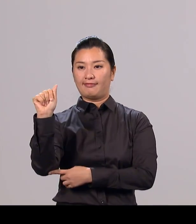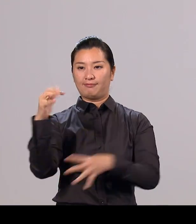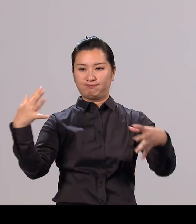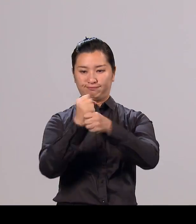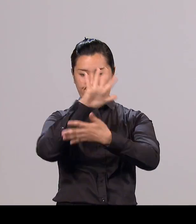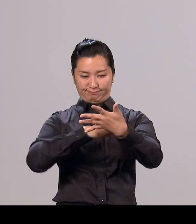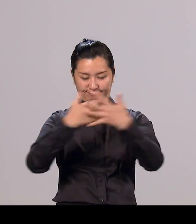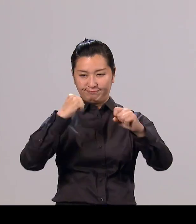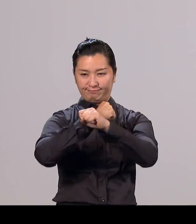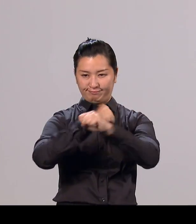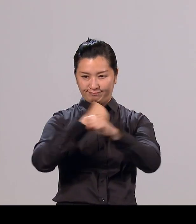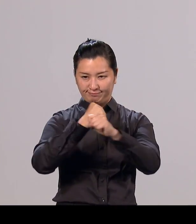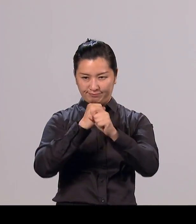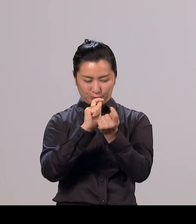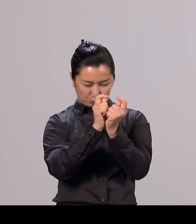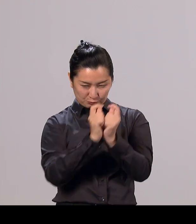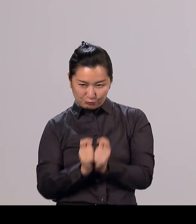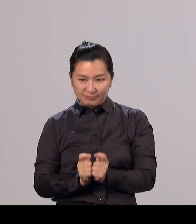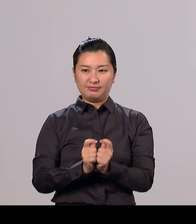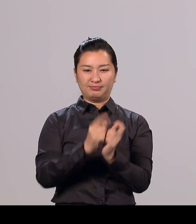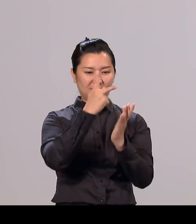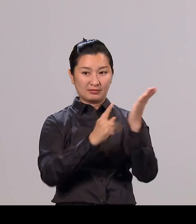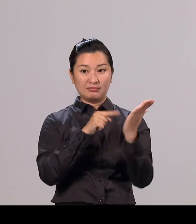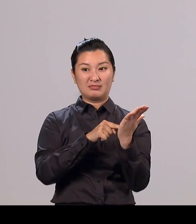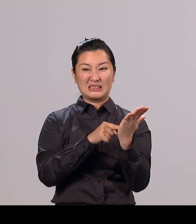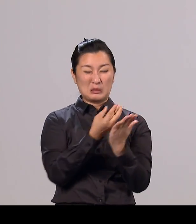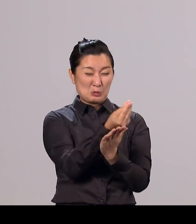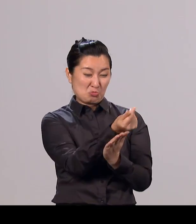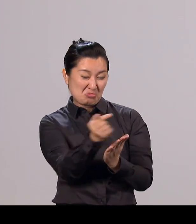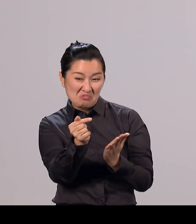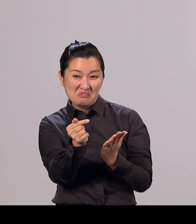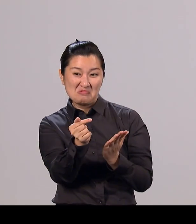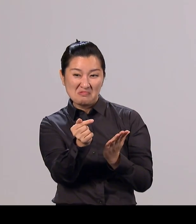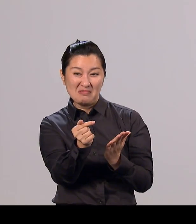So if there are lots of people wanting rides, not enough cars, fares goes up, more drivers turn up.